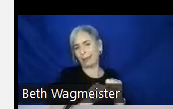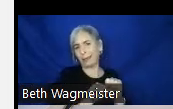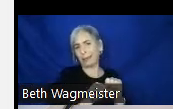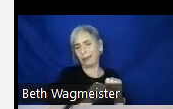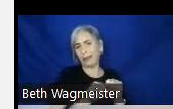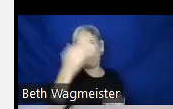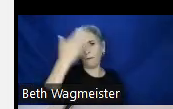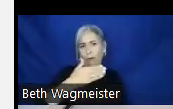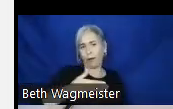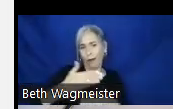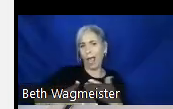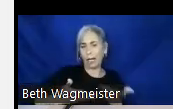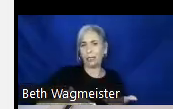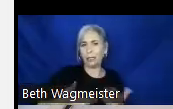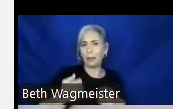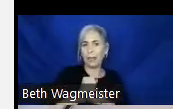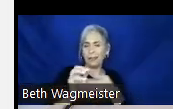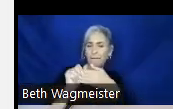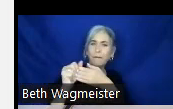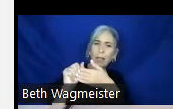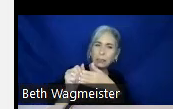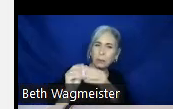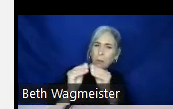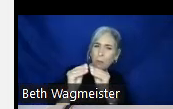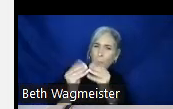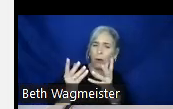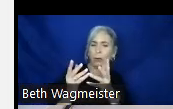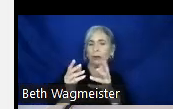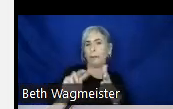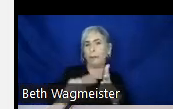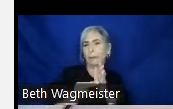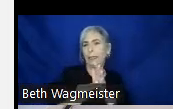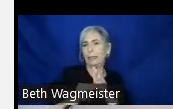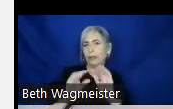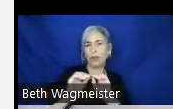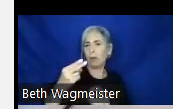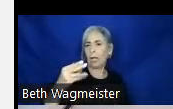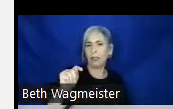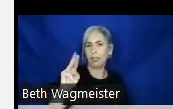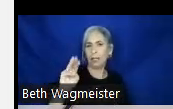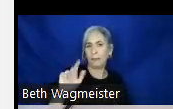on that data. It makes it more flexible. It means no HTML in the database. That is something we're